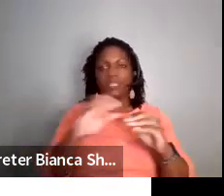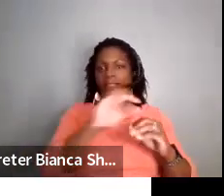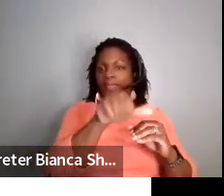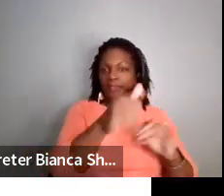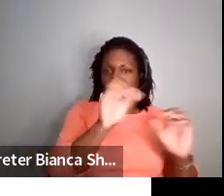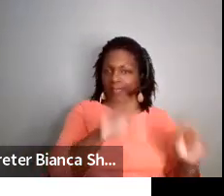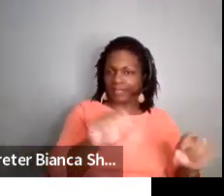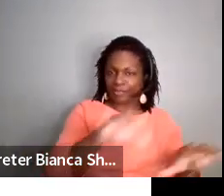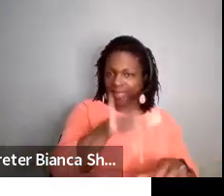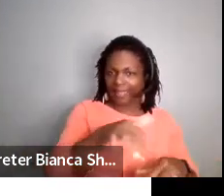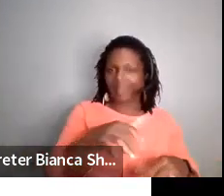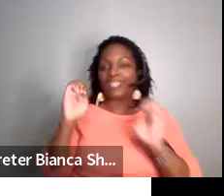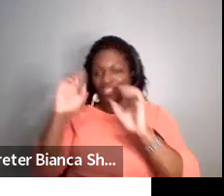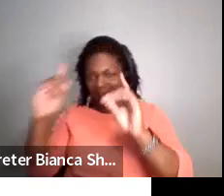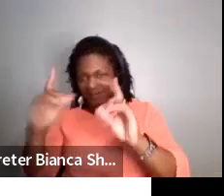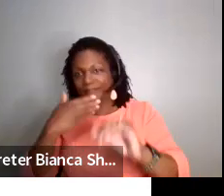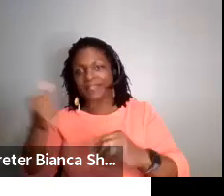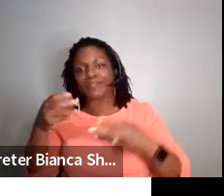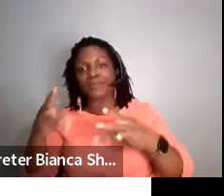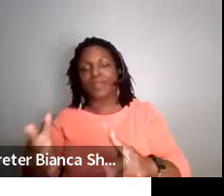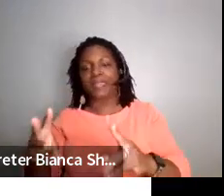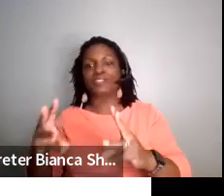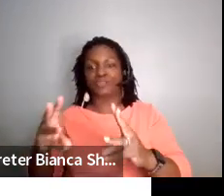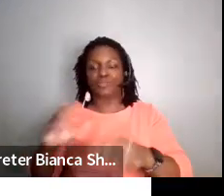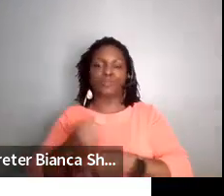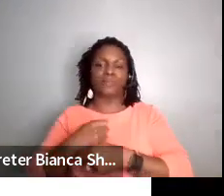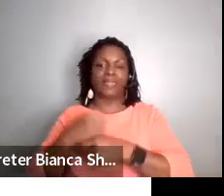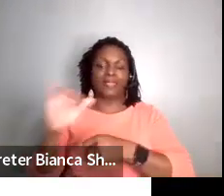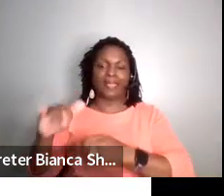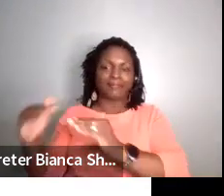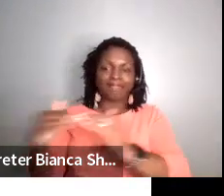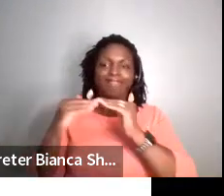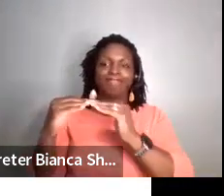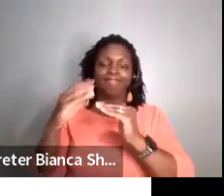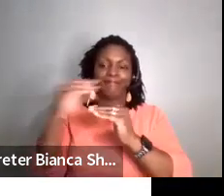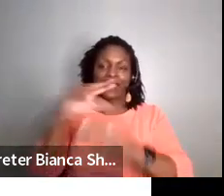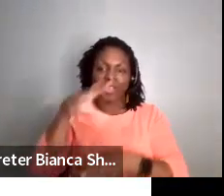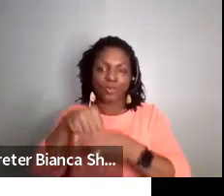The education is the best way to create equity, an inclusion for people with disabilities.